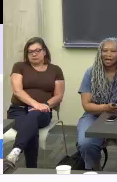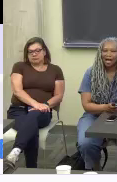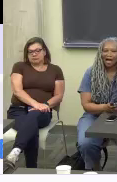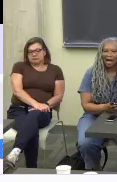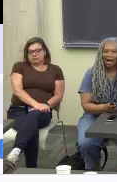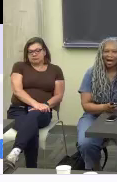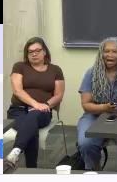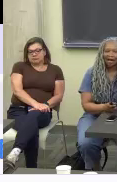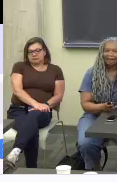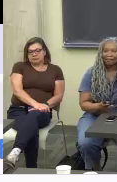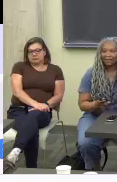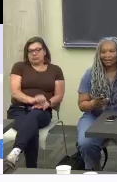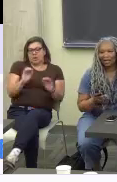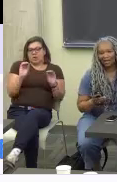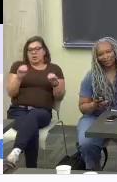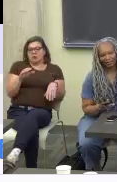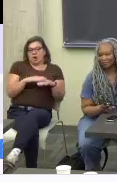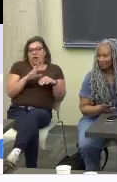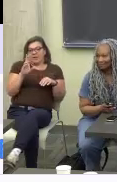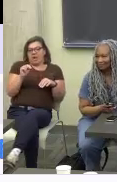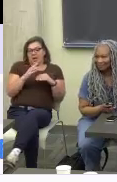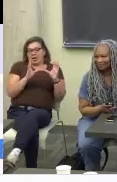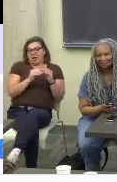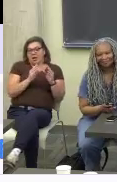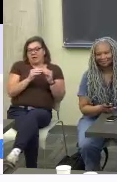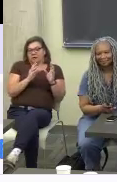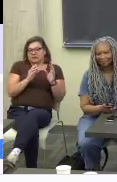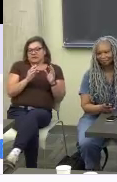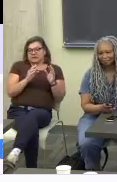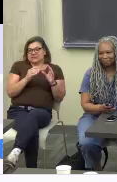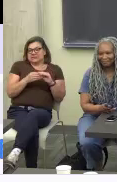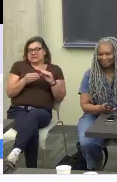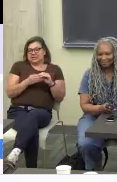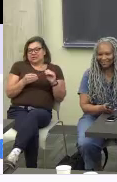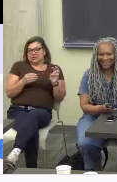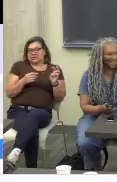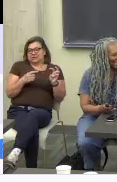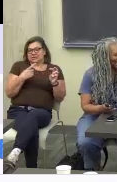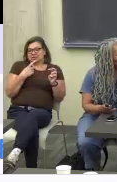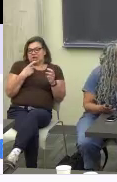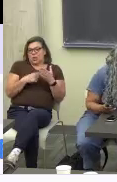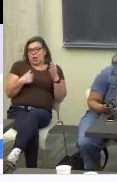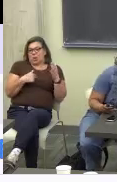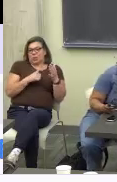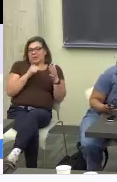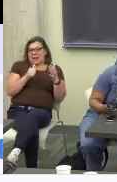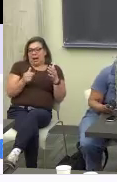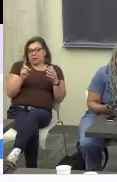Oh, my God. I'm not going. Of course, we might not be able to talk about it that long.